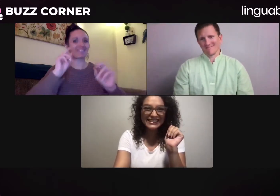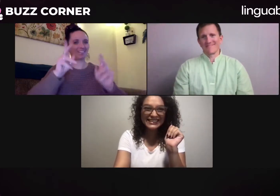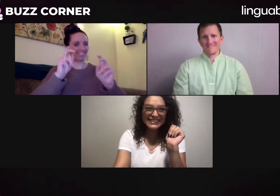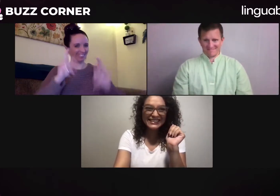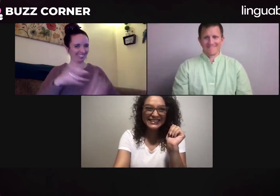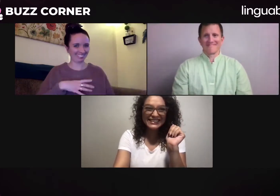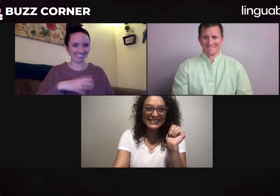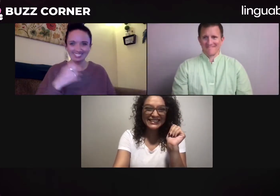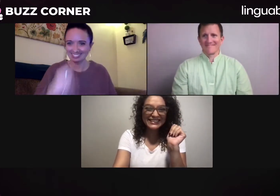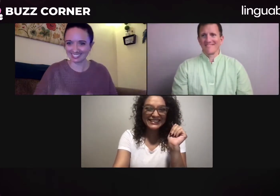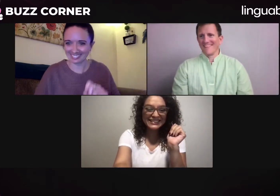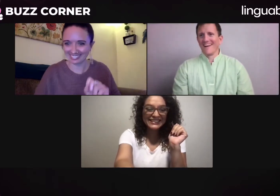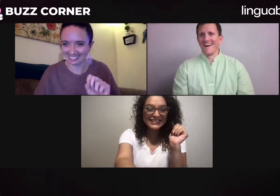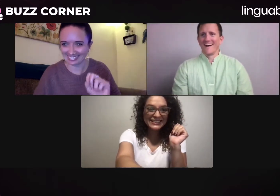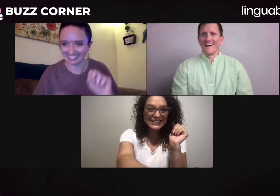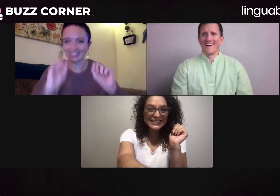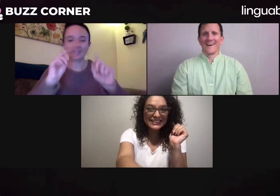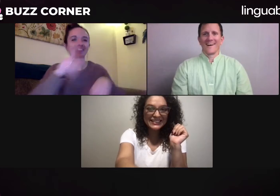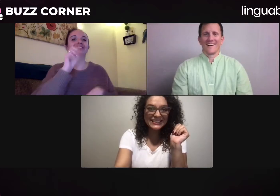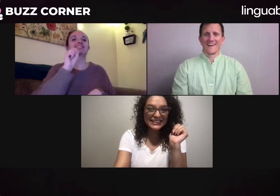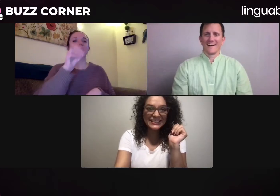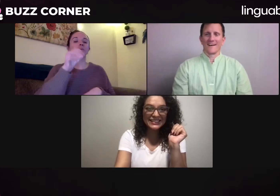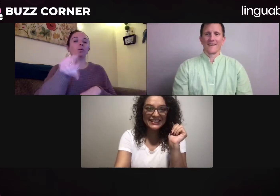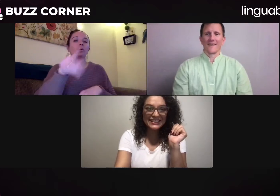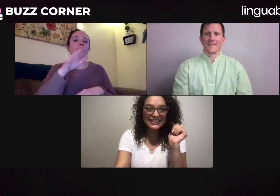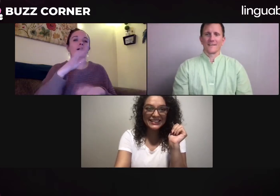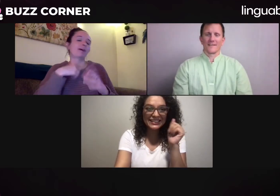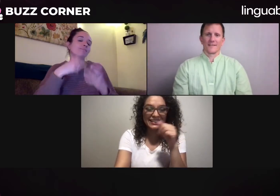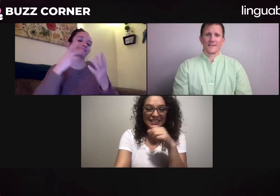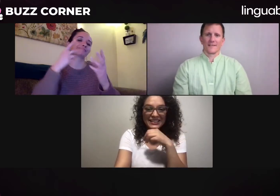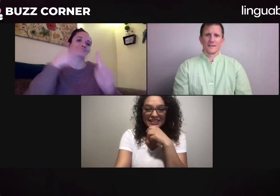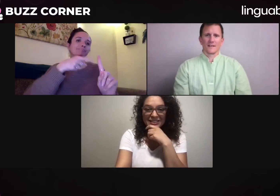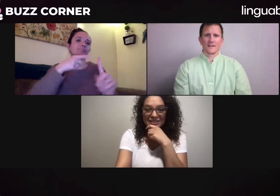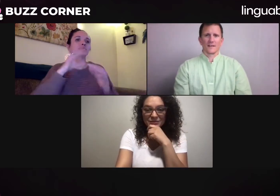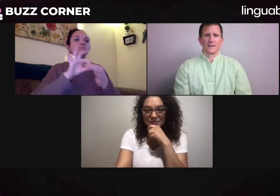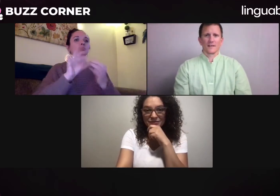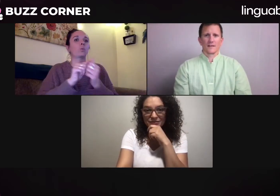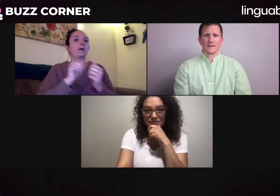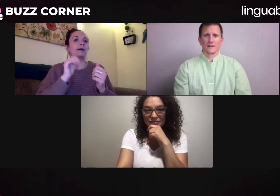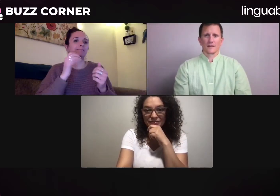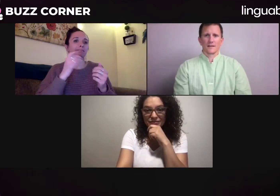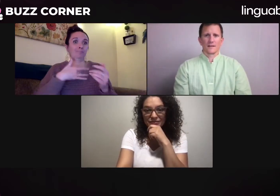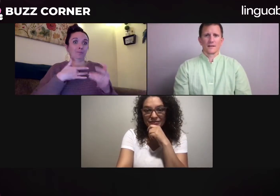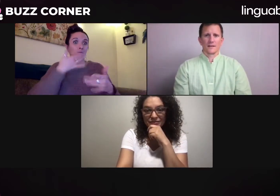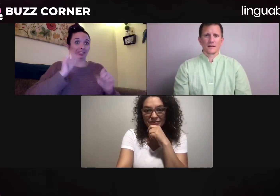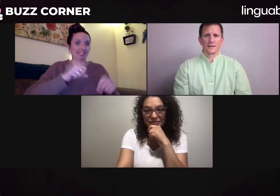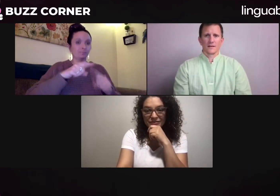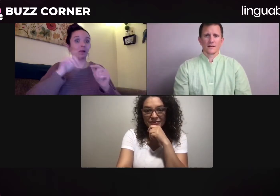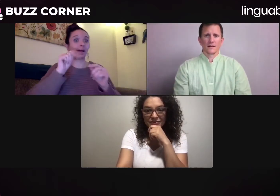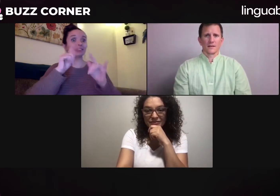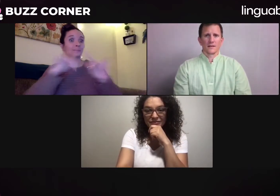Go right ahead. All right. I guess I will just keep rolling.